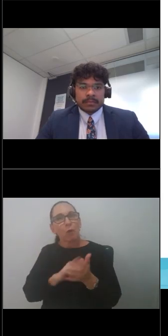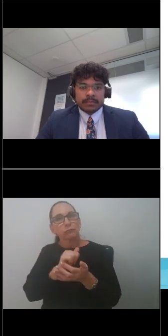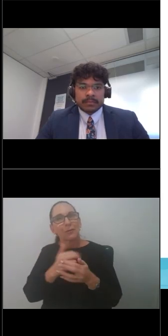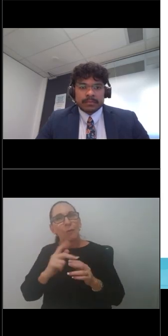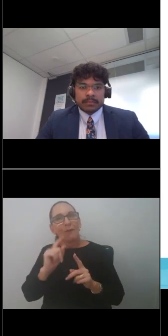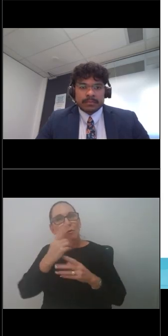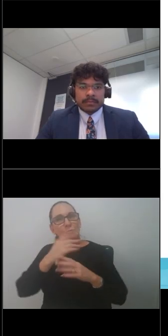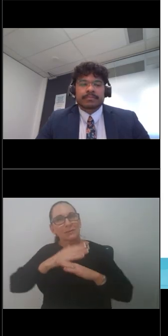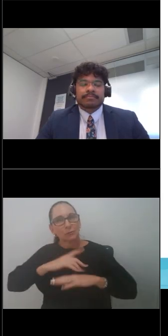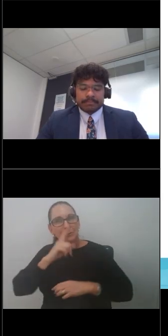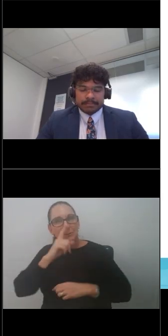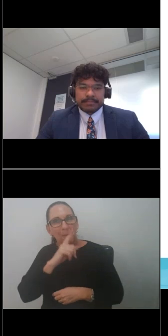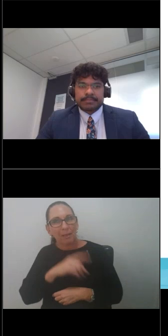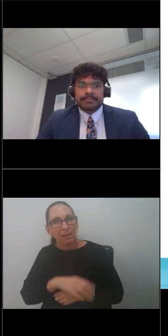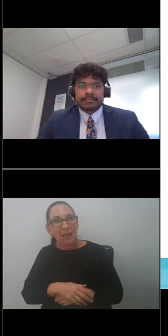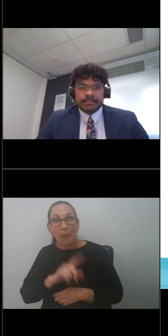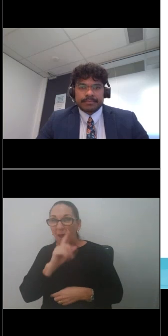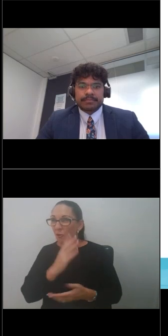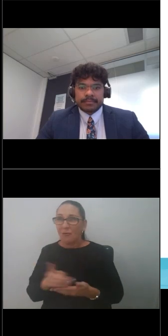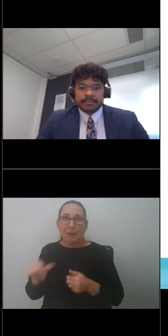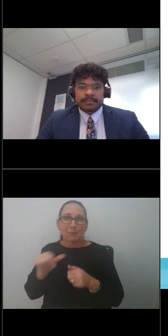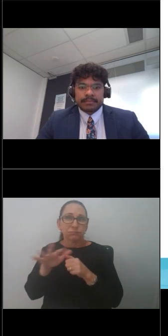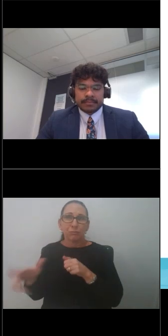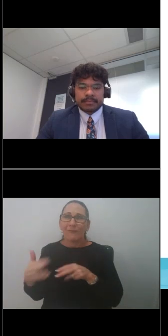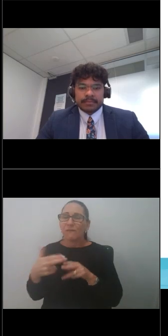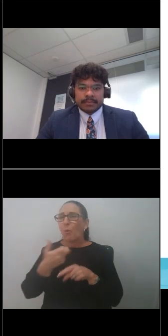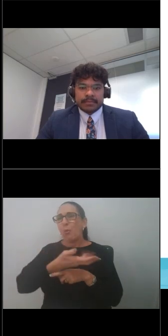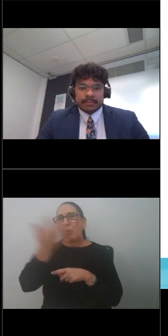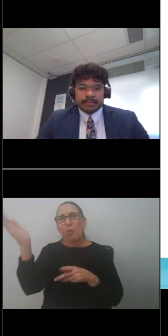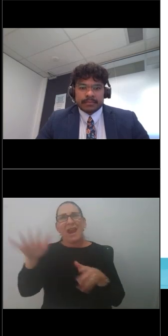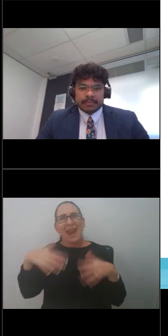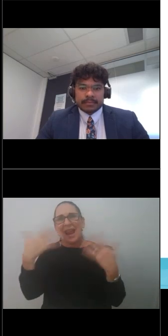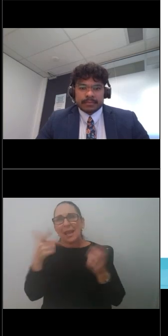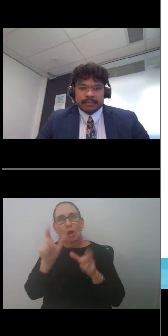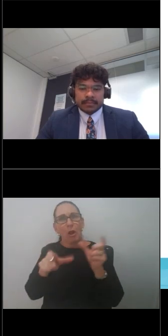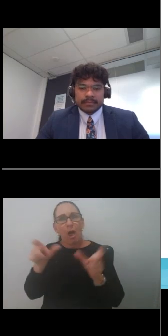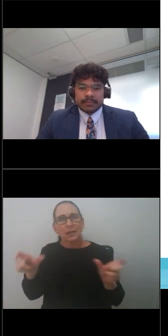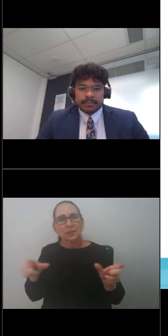with any clients who would benefit from having visual cues to help explain a legal problem so